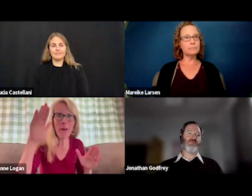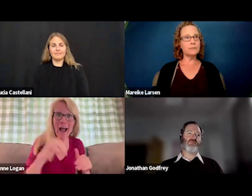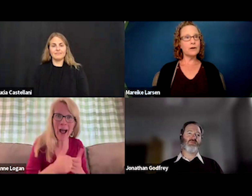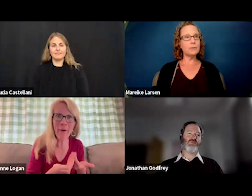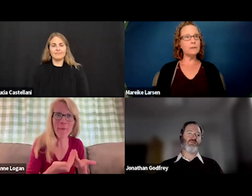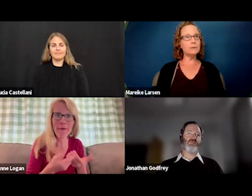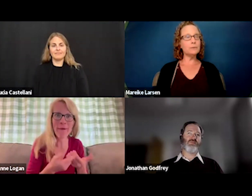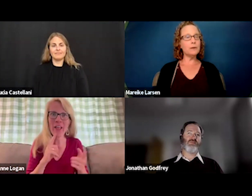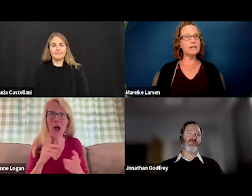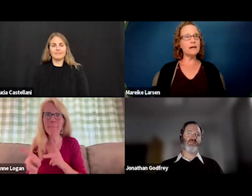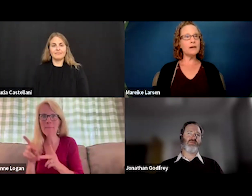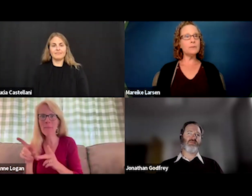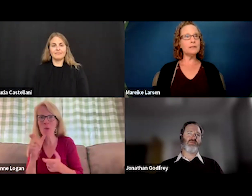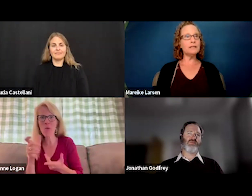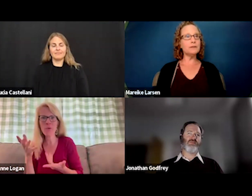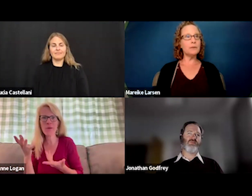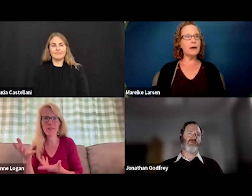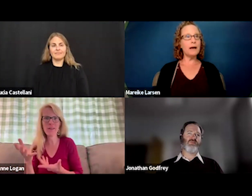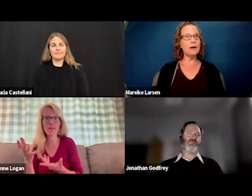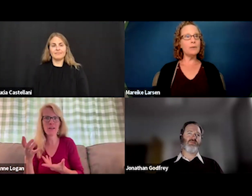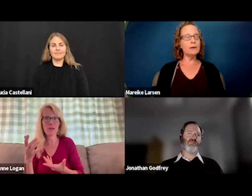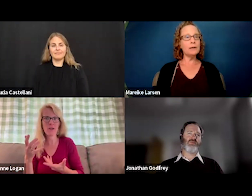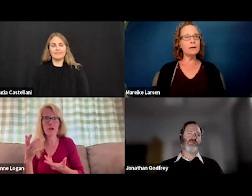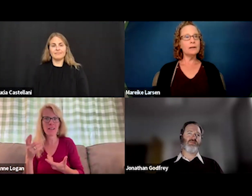There are people who want to help, and they don't know how.